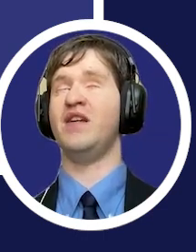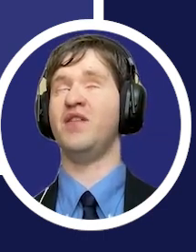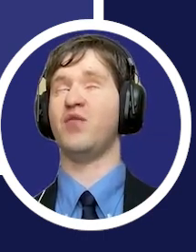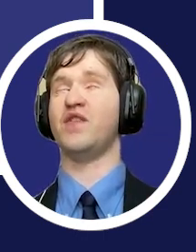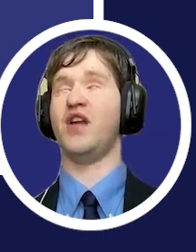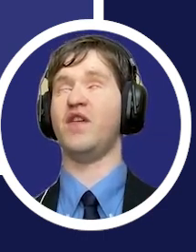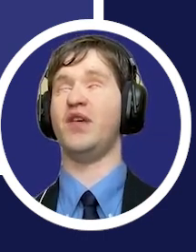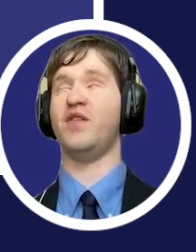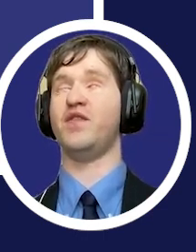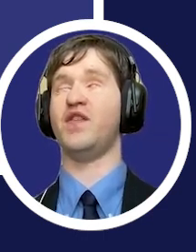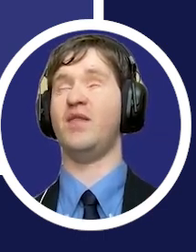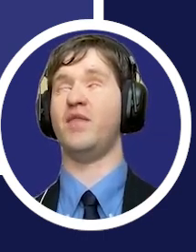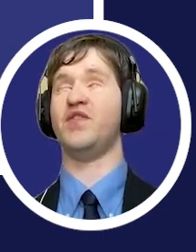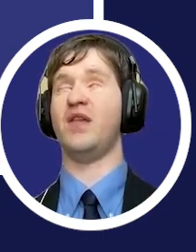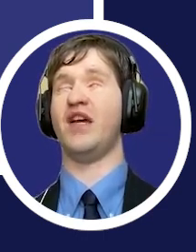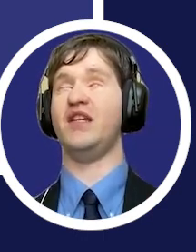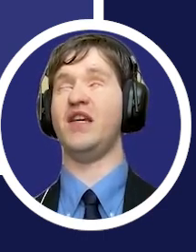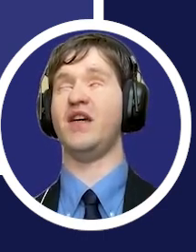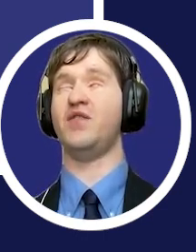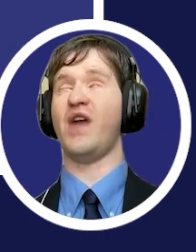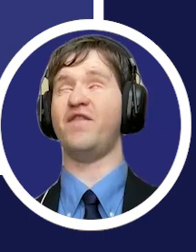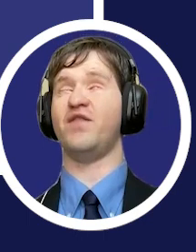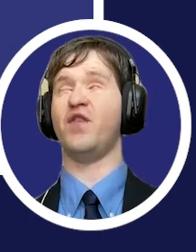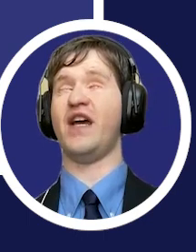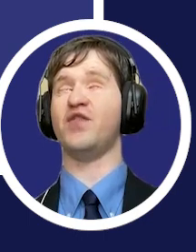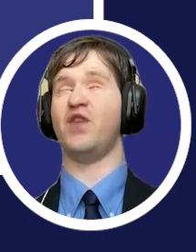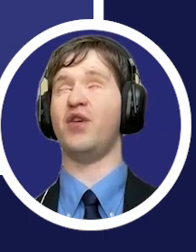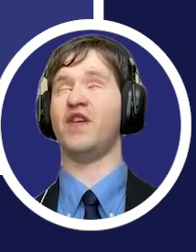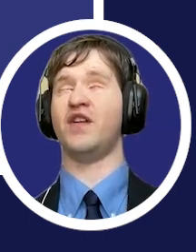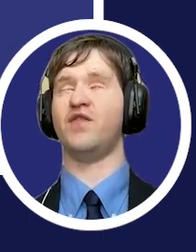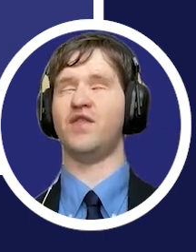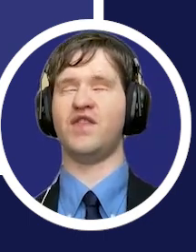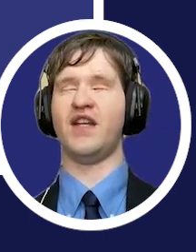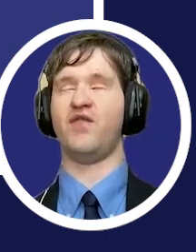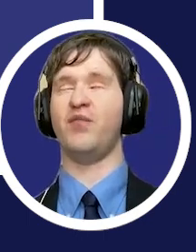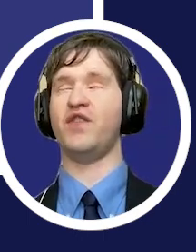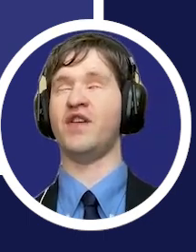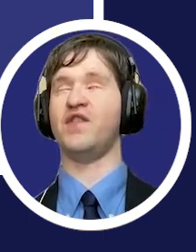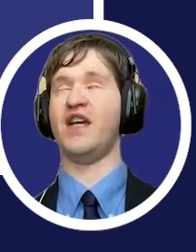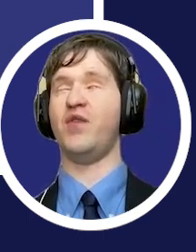there was another bill, same idea drafted for the House of Representatives and said, if we move to the next slide.